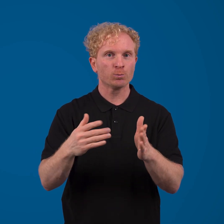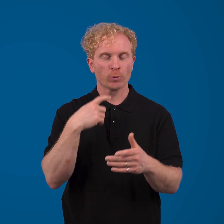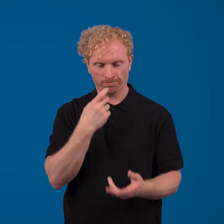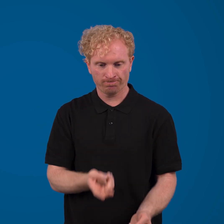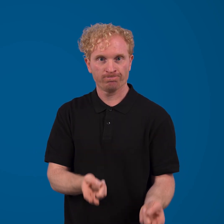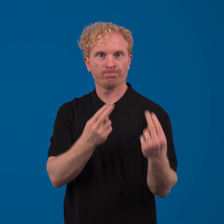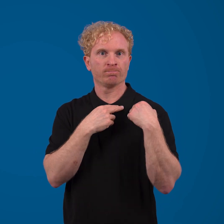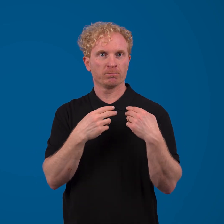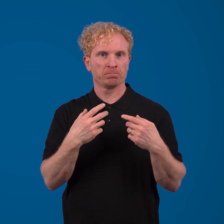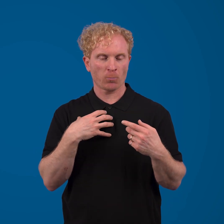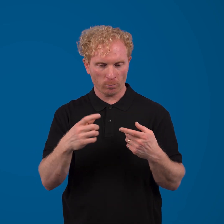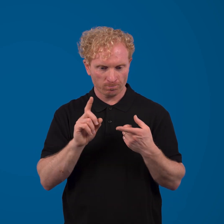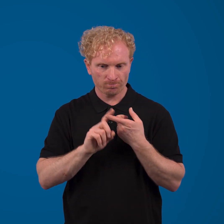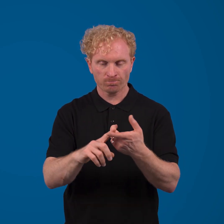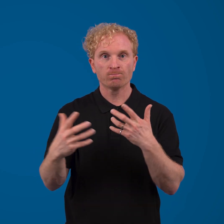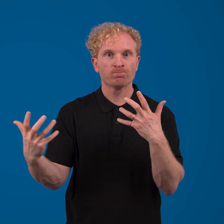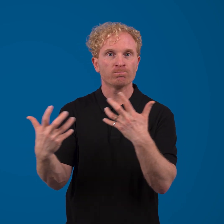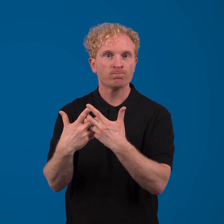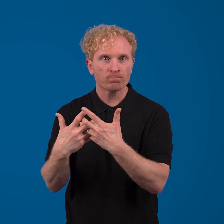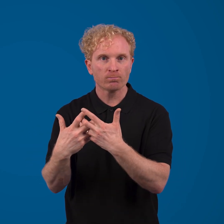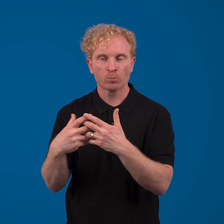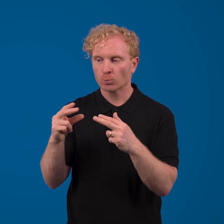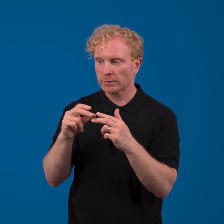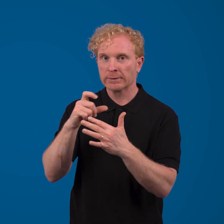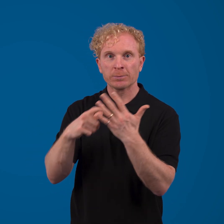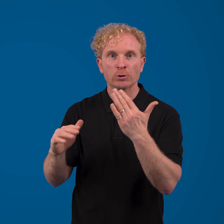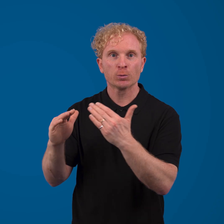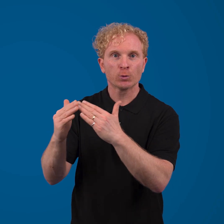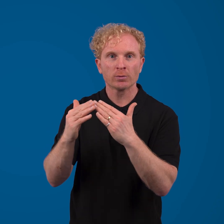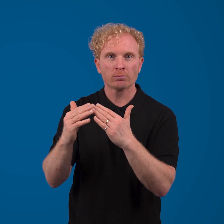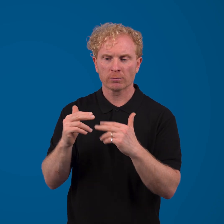We will undertake further engagement with the disability community